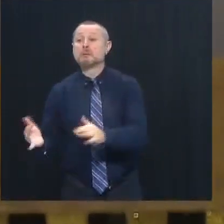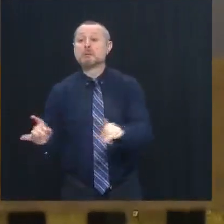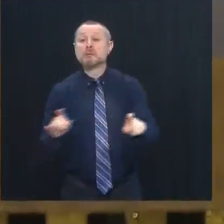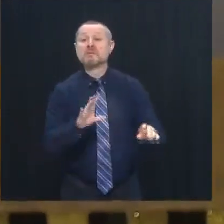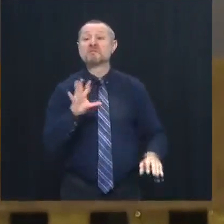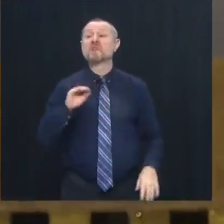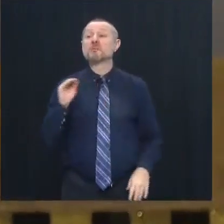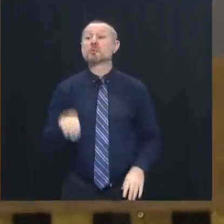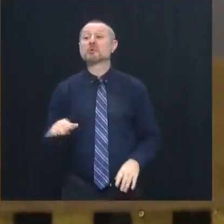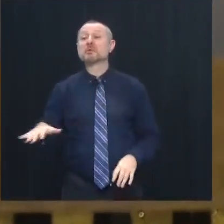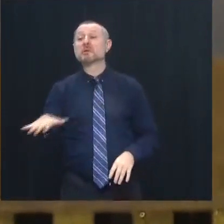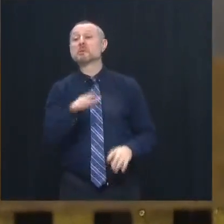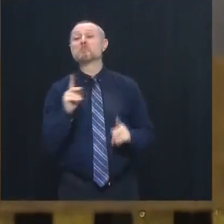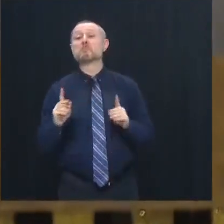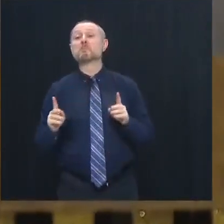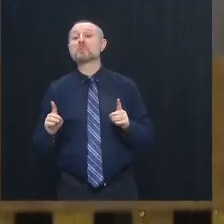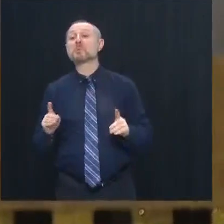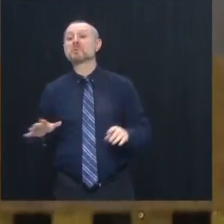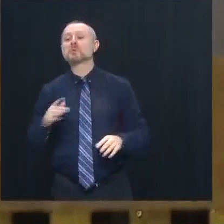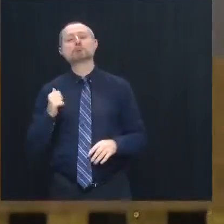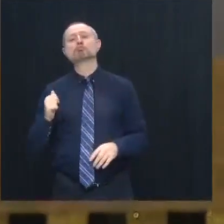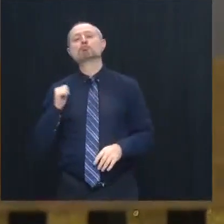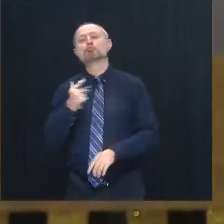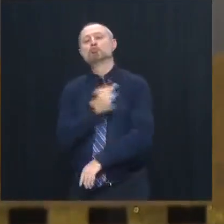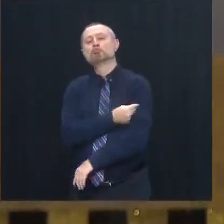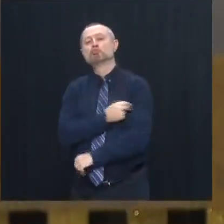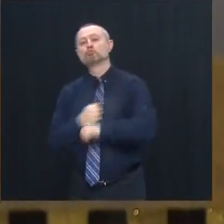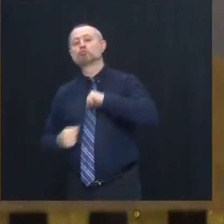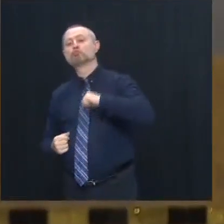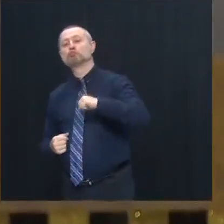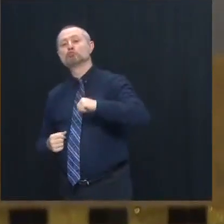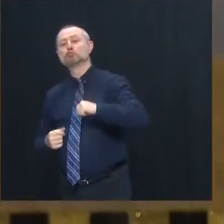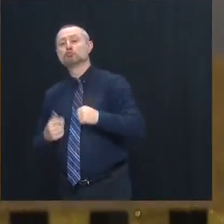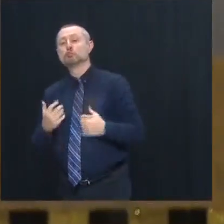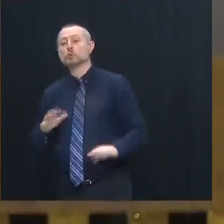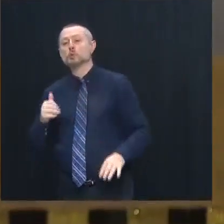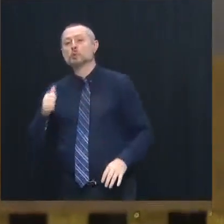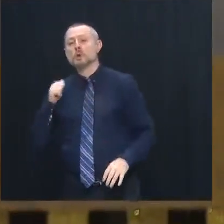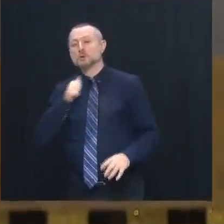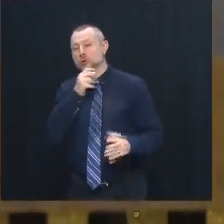TRULY GREAT NEWS. BUT POLLS SAY 50% OF THE AMERICAN PEOPLE SAY THEY WOULD